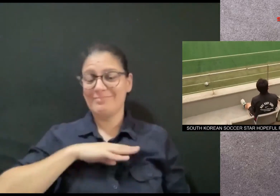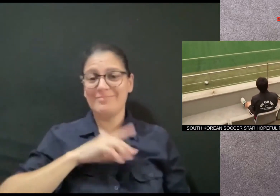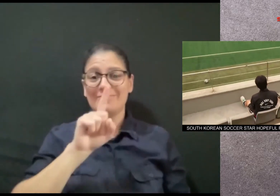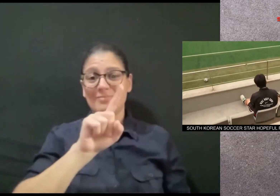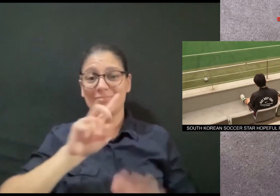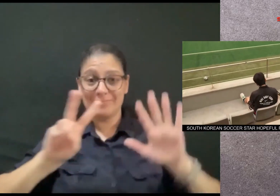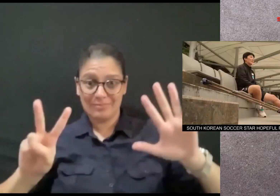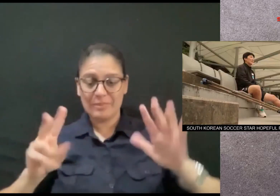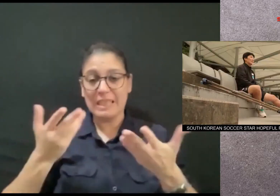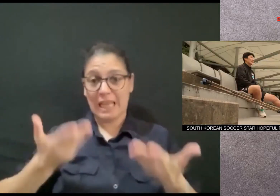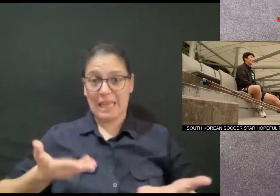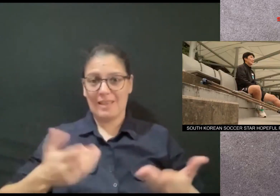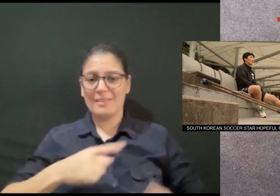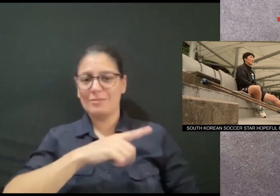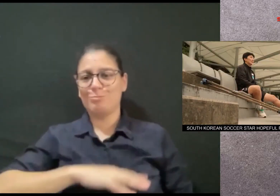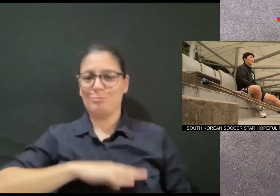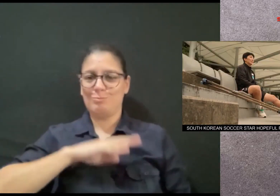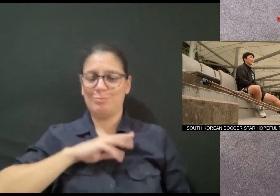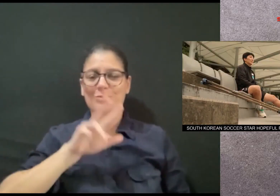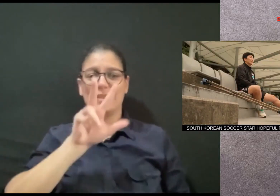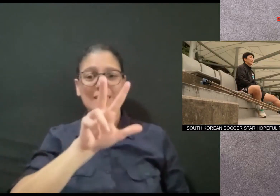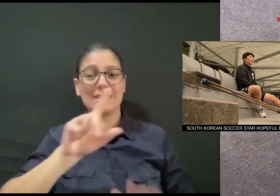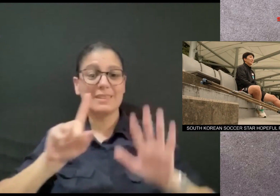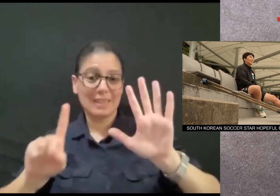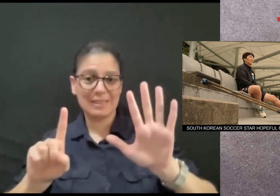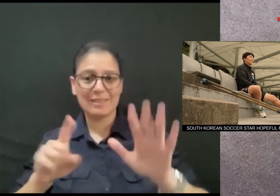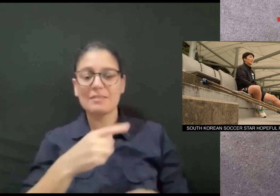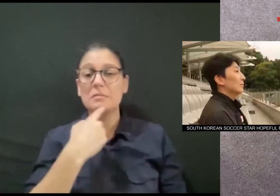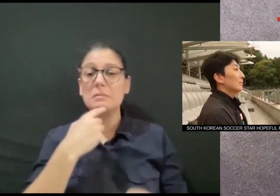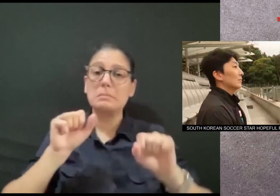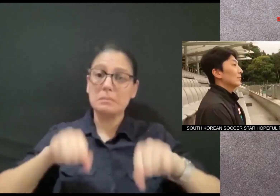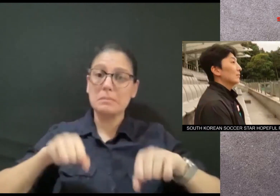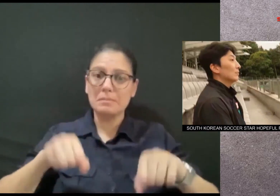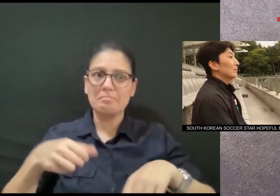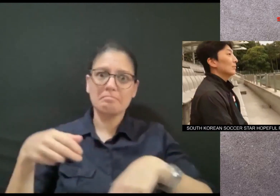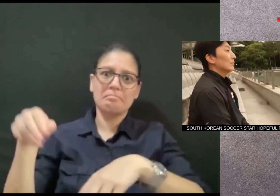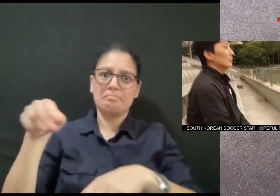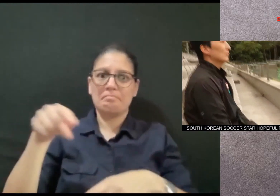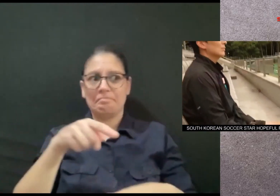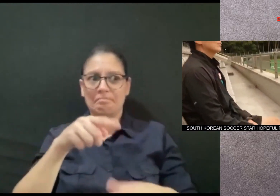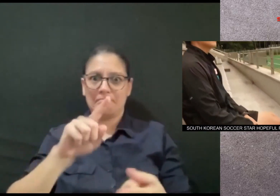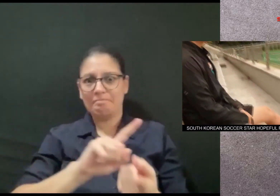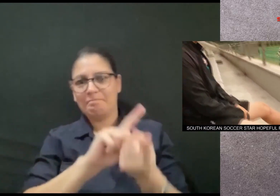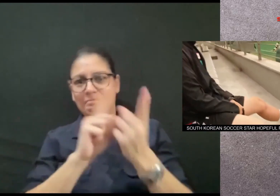years old now she's 36 years old and may become one of the oldest players to play in the World